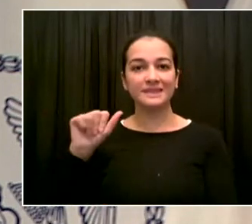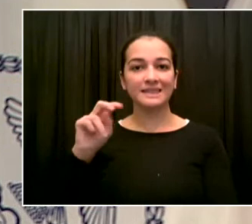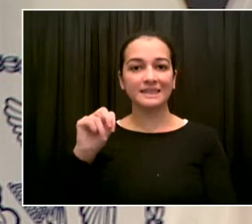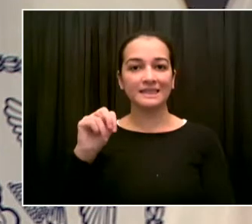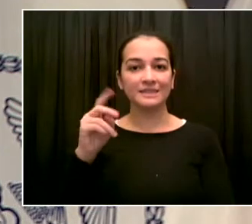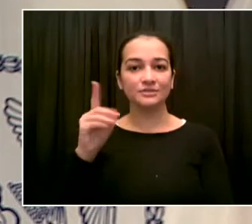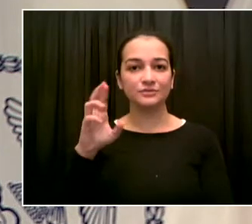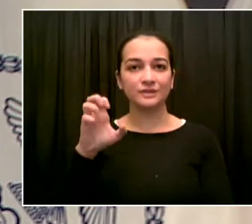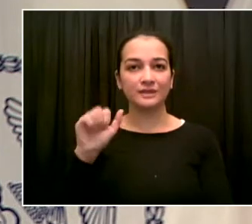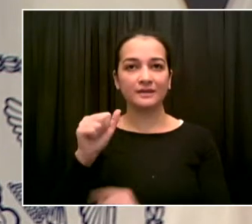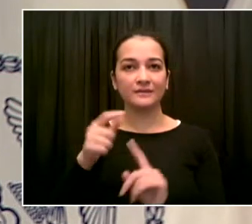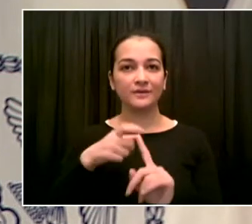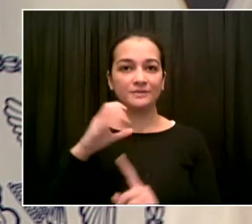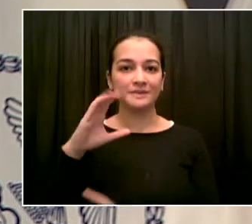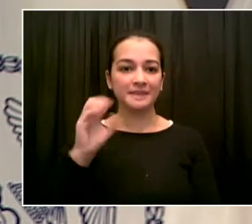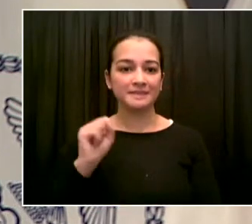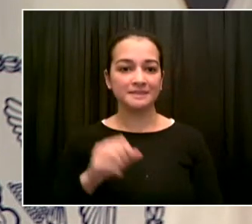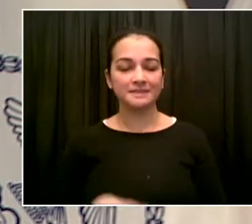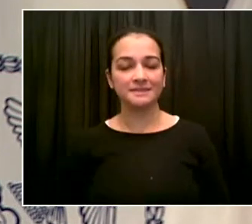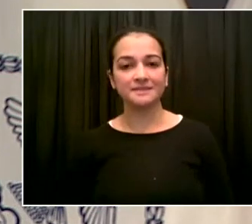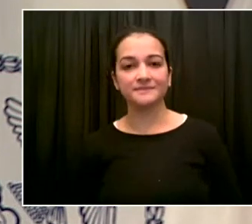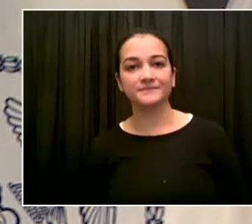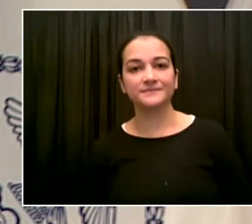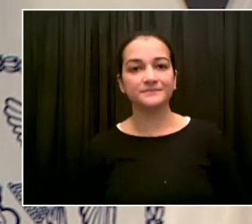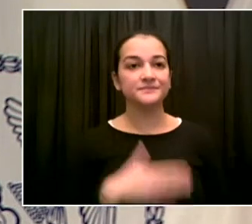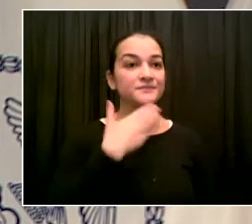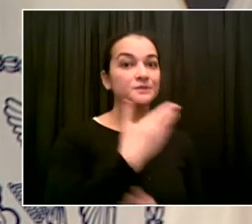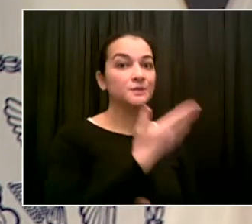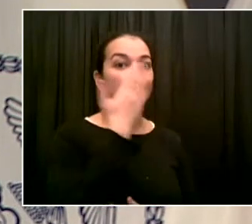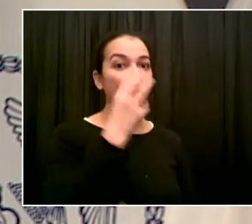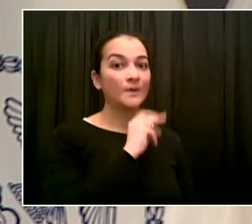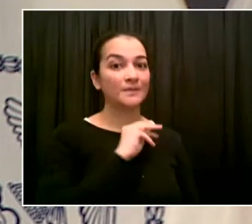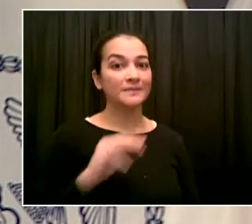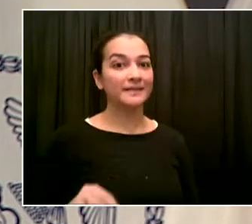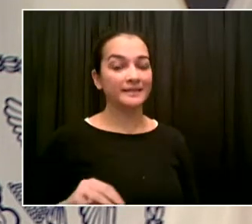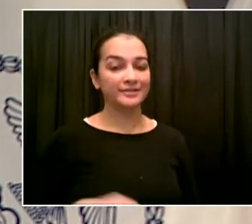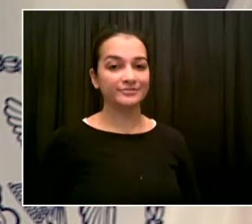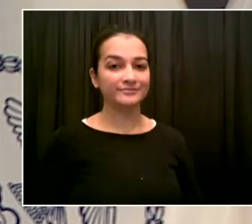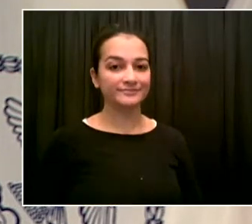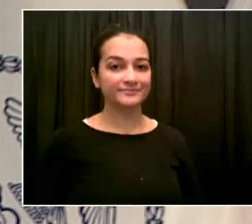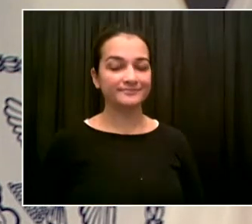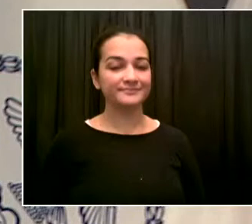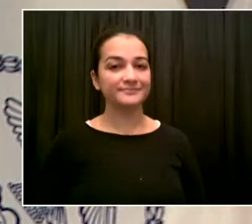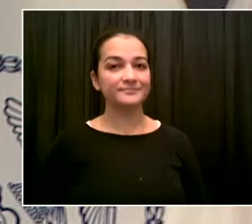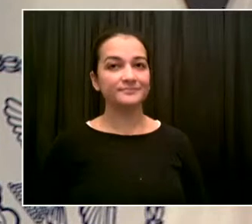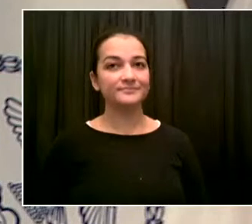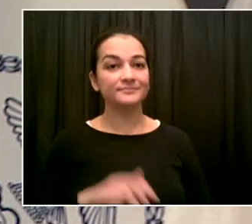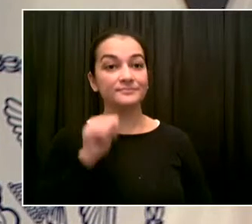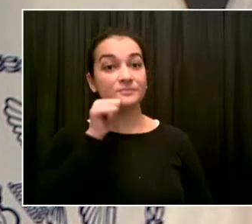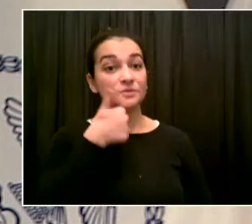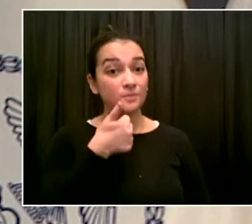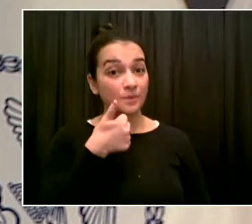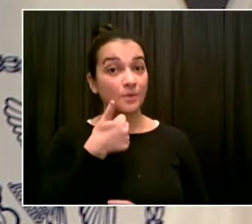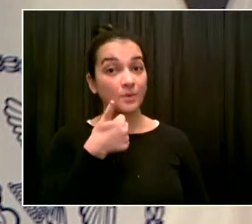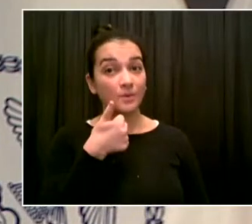YORK CITY HEALTH AND HOSPITALS. THE FIRST QUESTION IS FROM